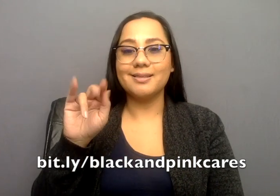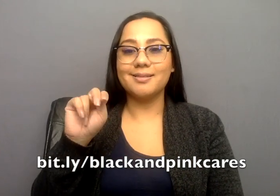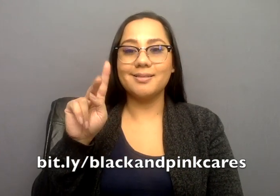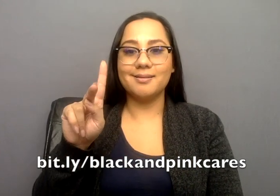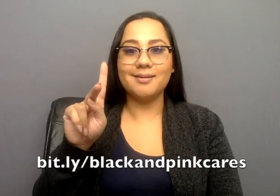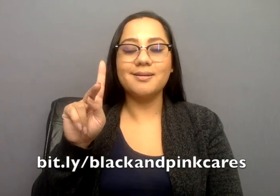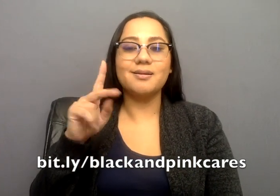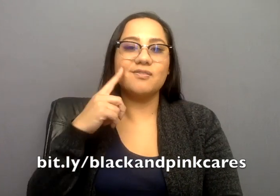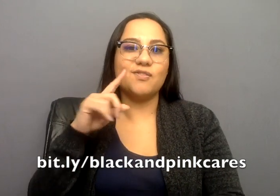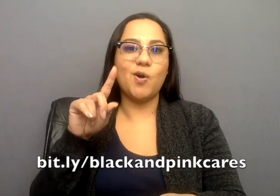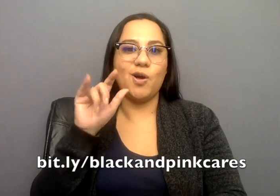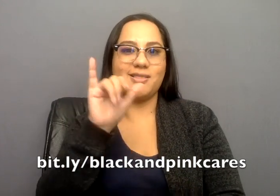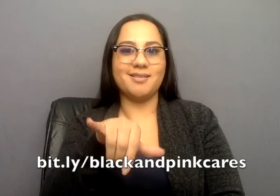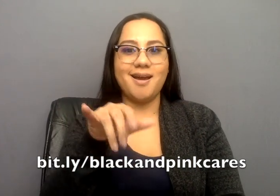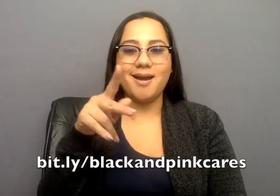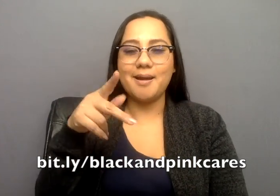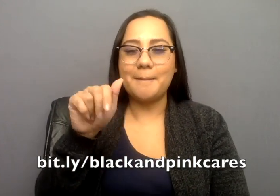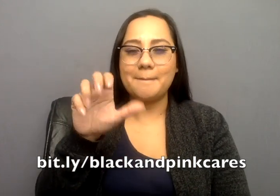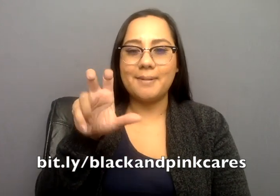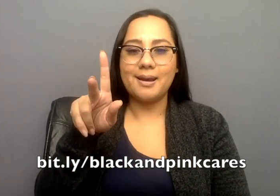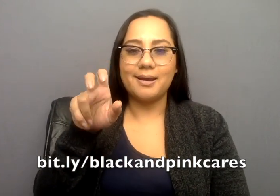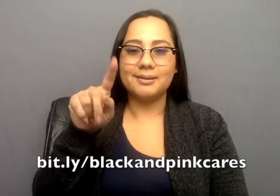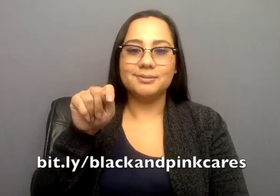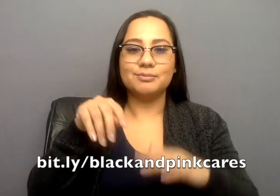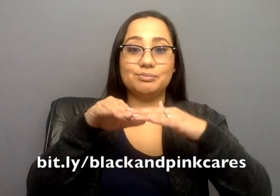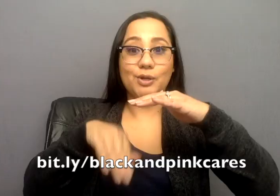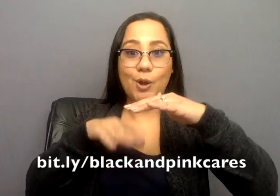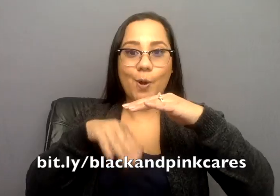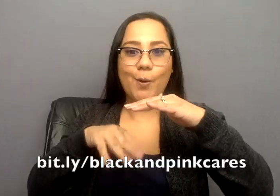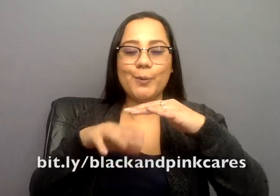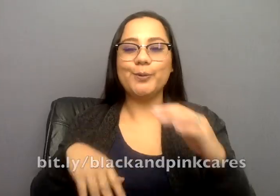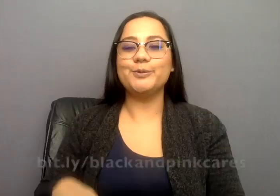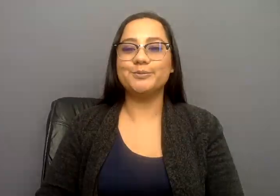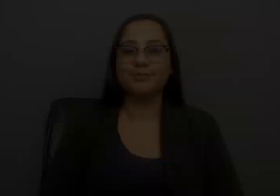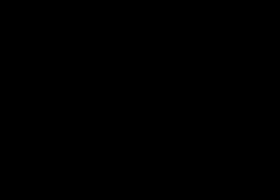We will link to the packet below.